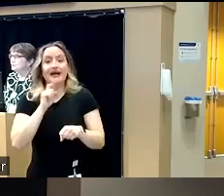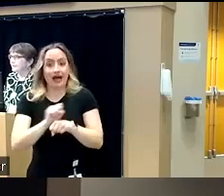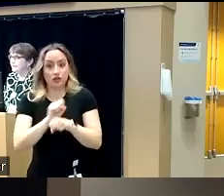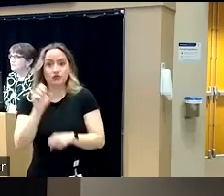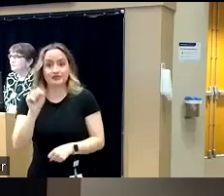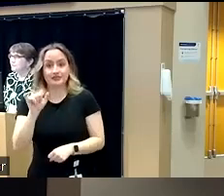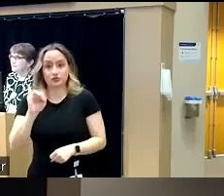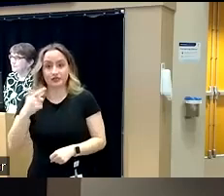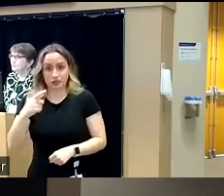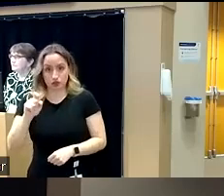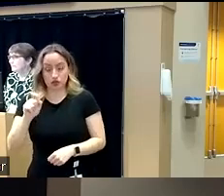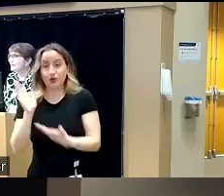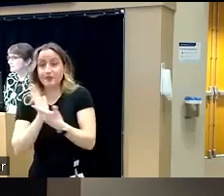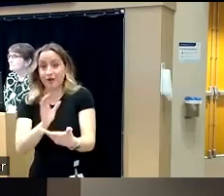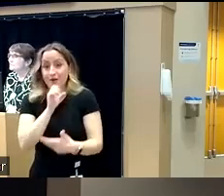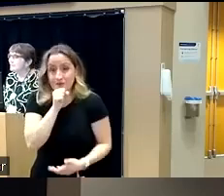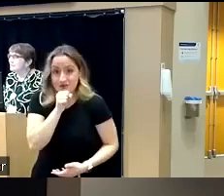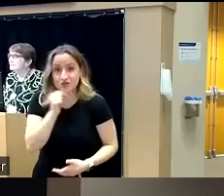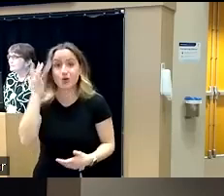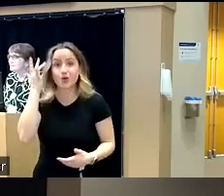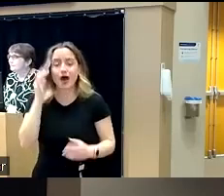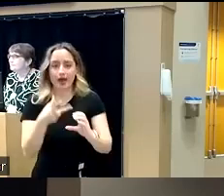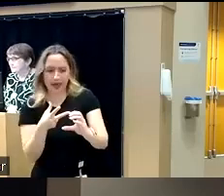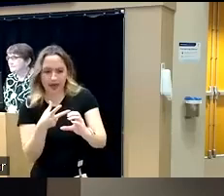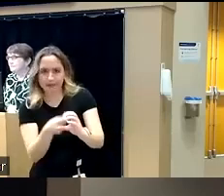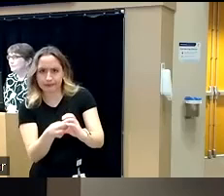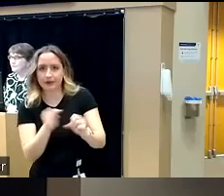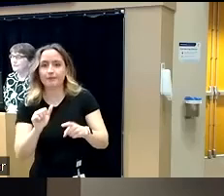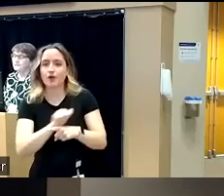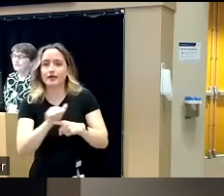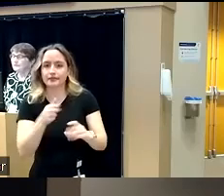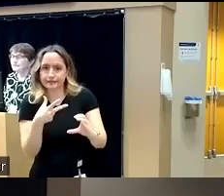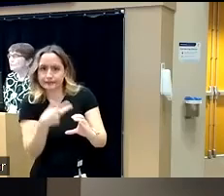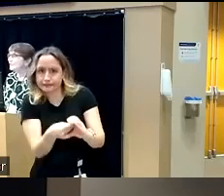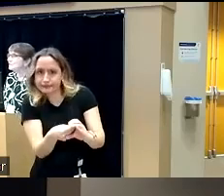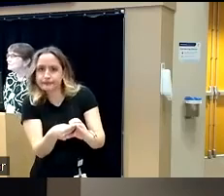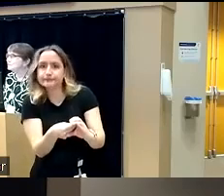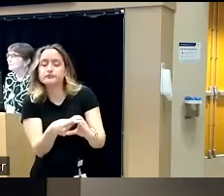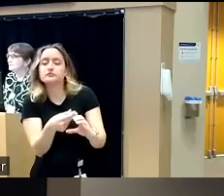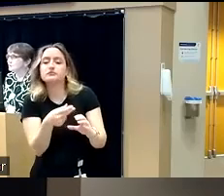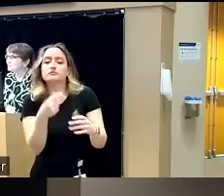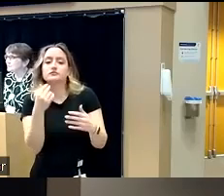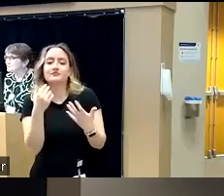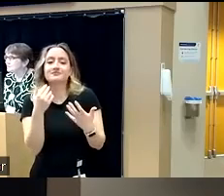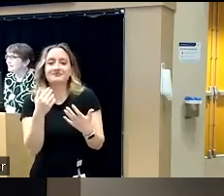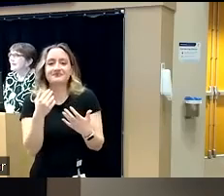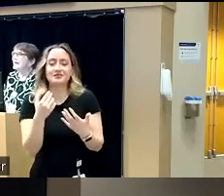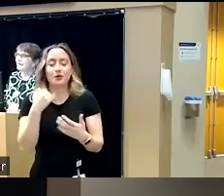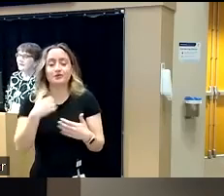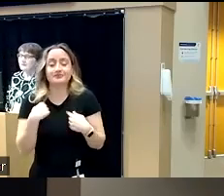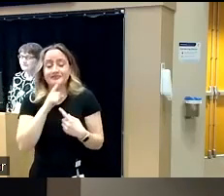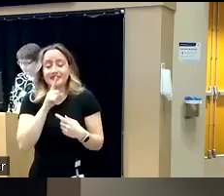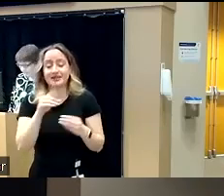to the training so that people could practice uh with give with giving injections to oranges um